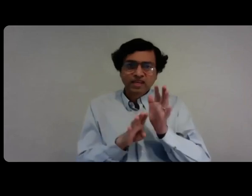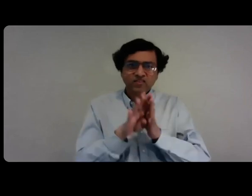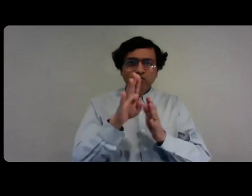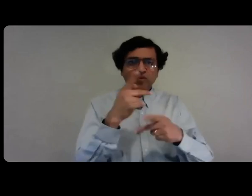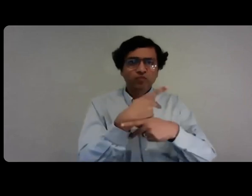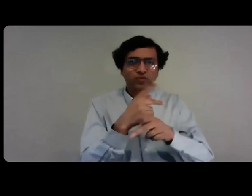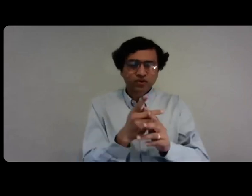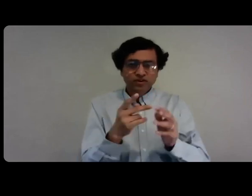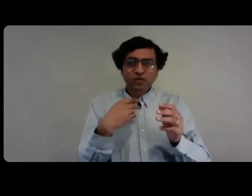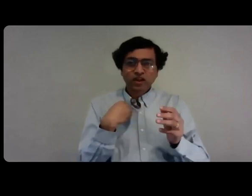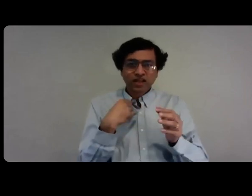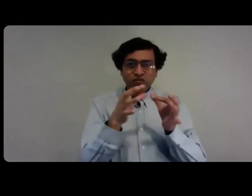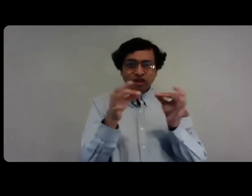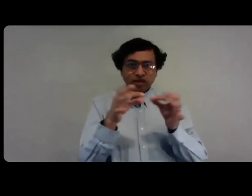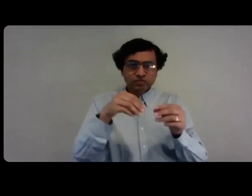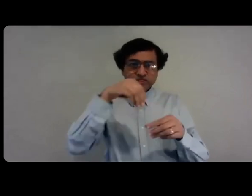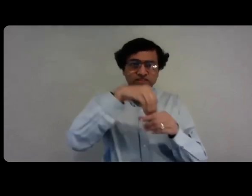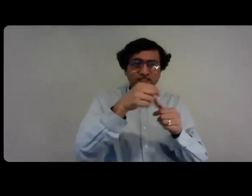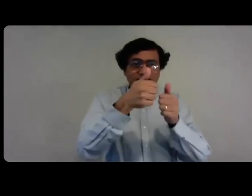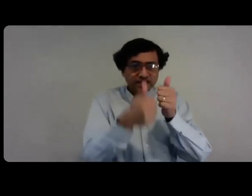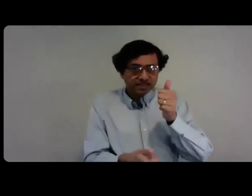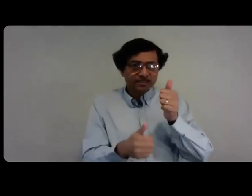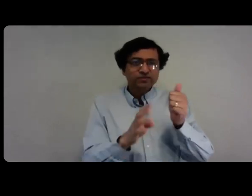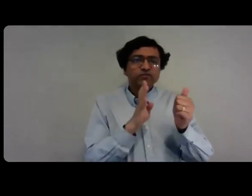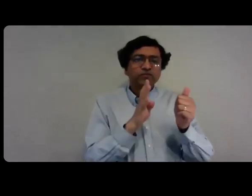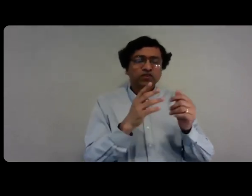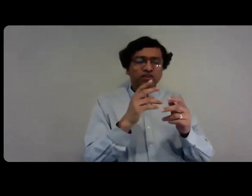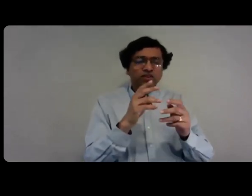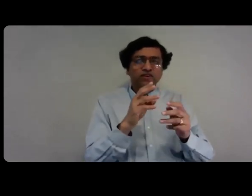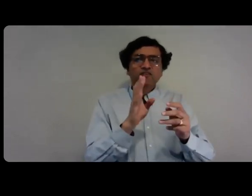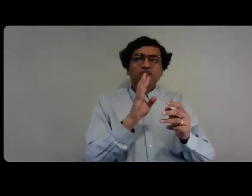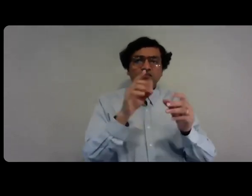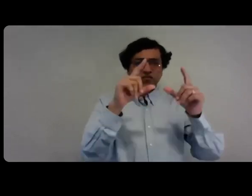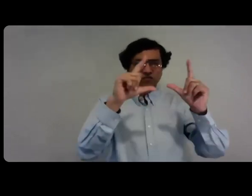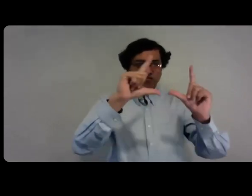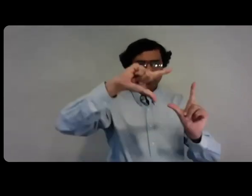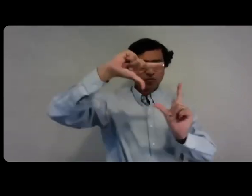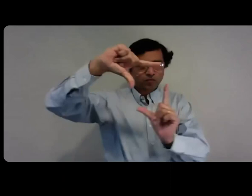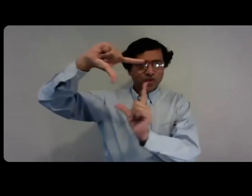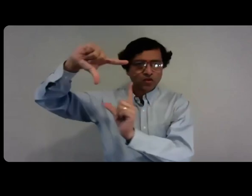At Gallaudet, we are developing some products for captioning to